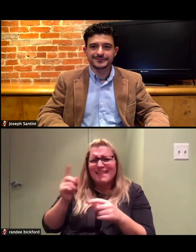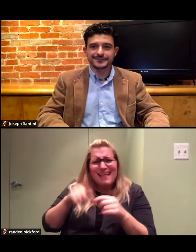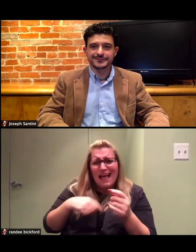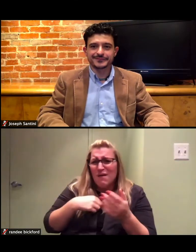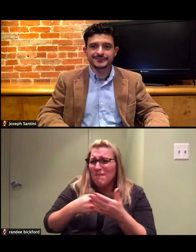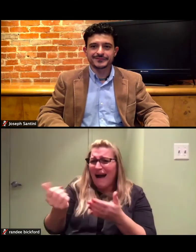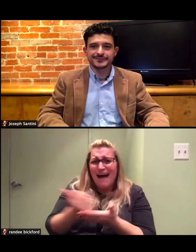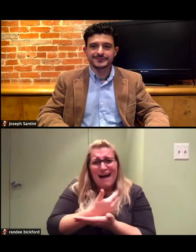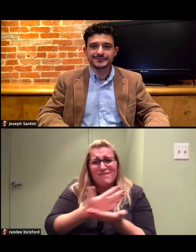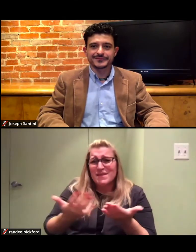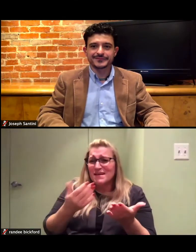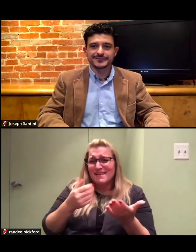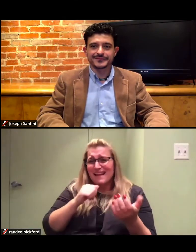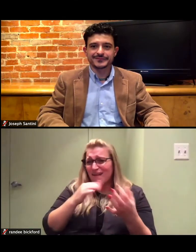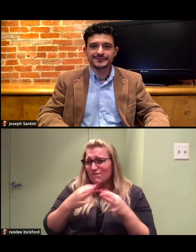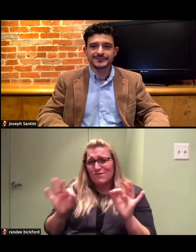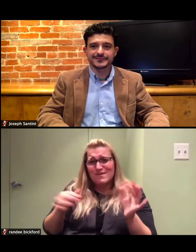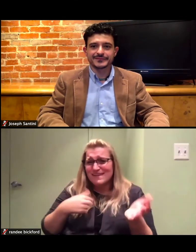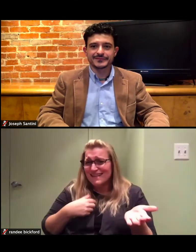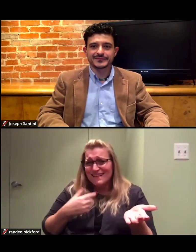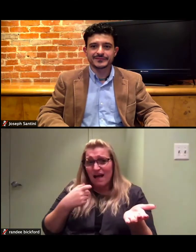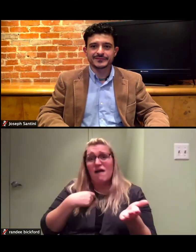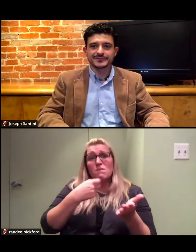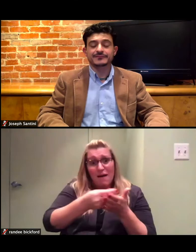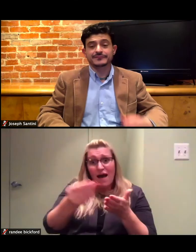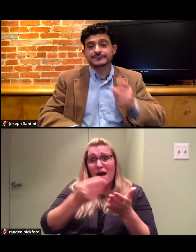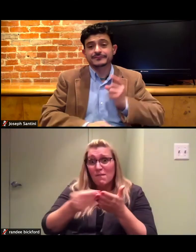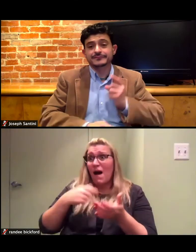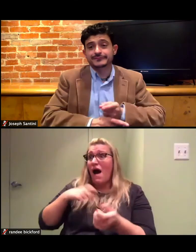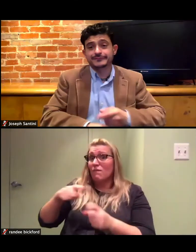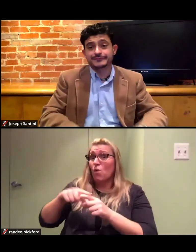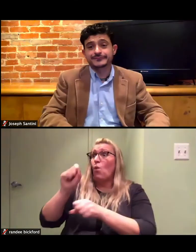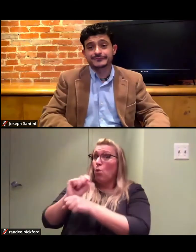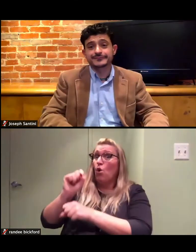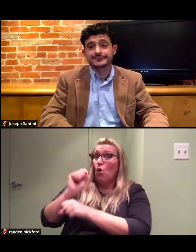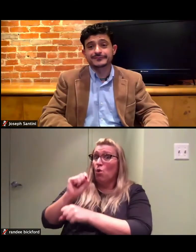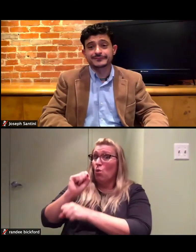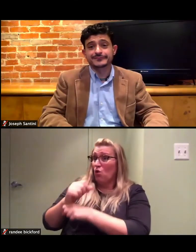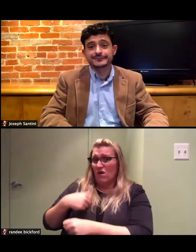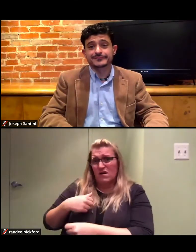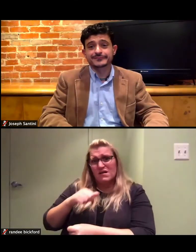Whether they have enough money to do that and they need to understand that we're not buying it for them,